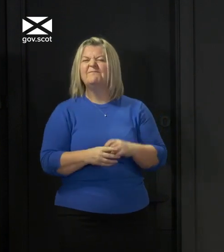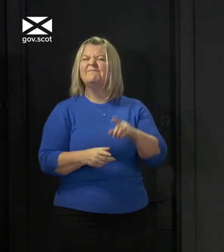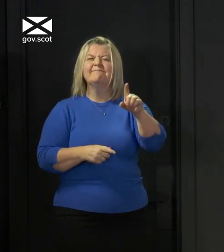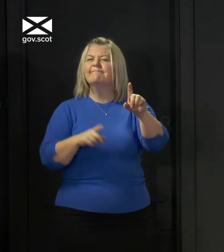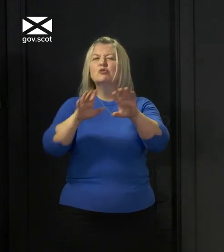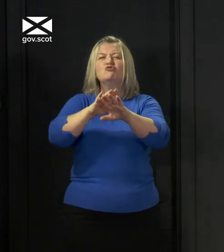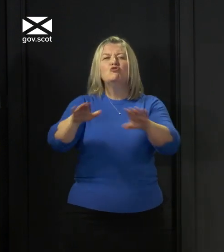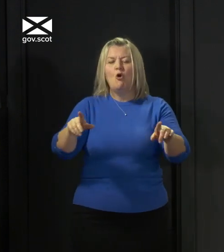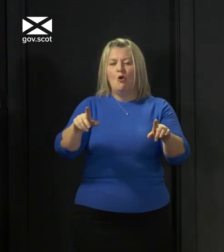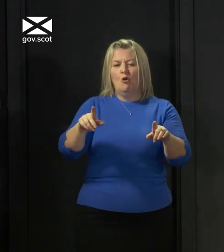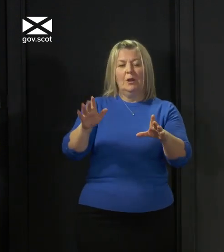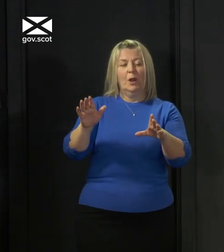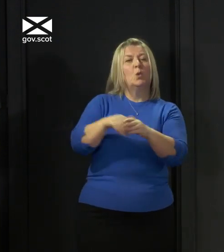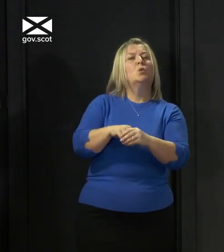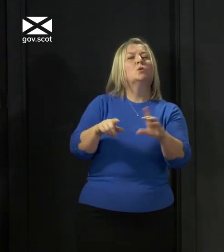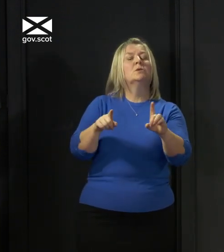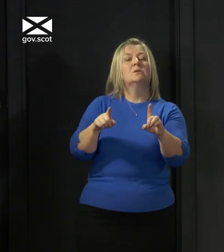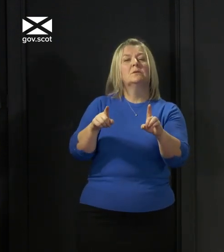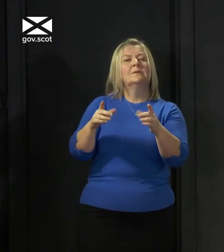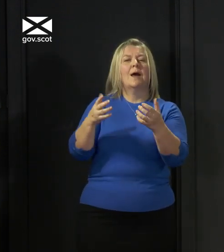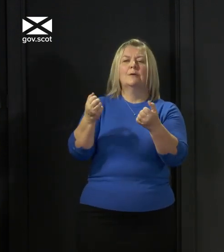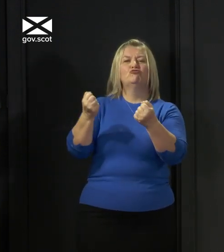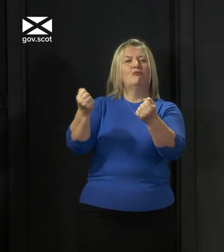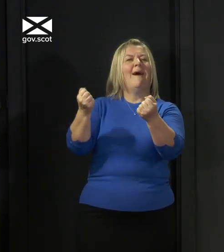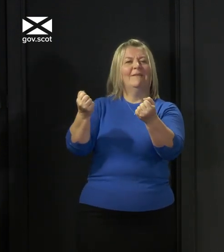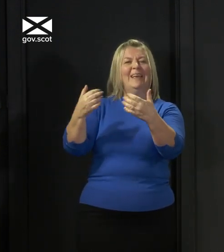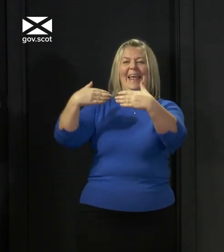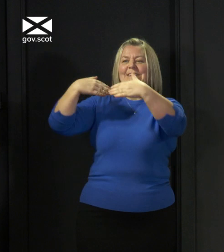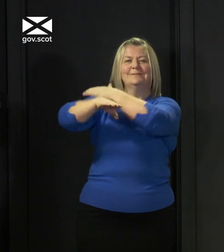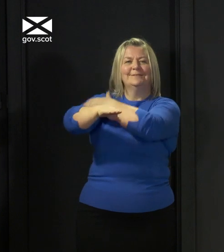over and above that the capacity I'm talking about is the capacity from